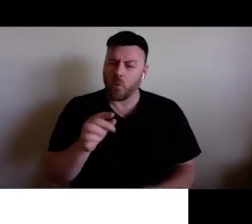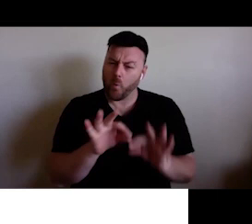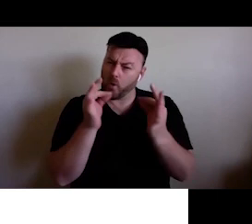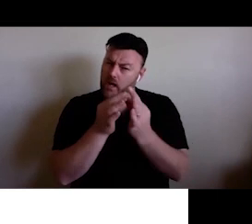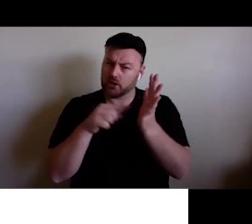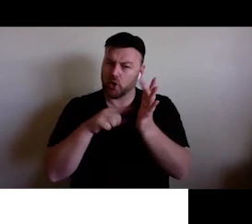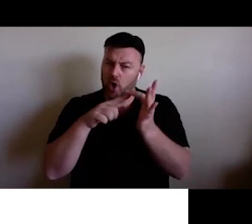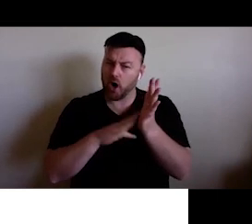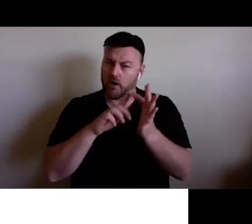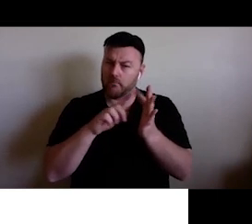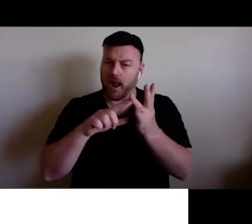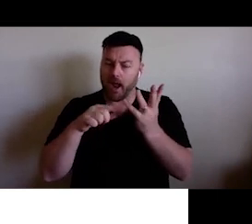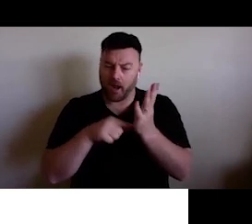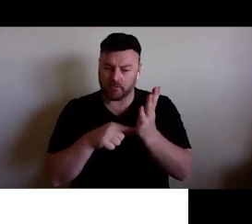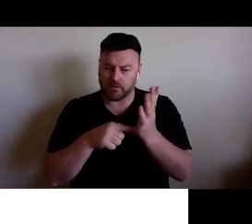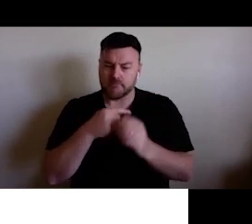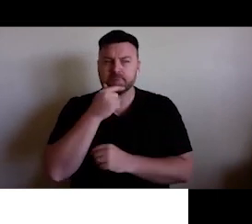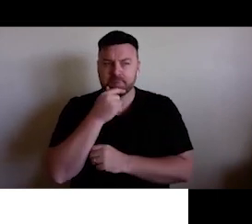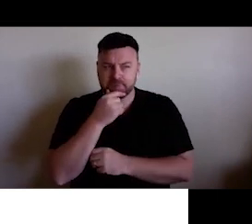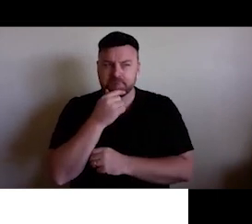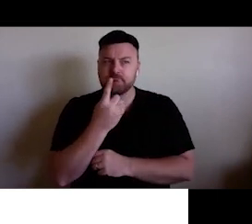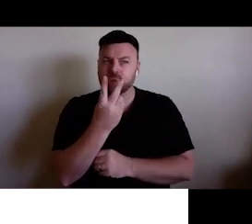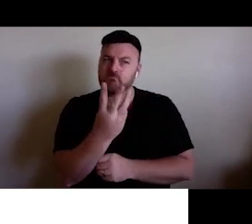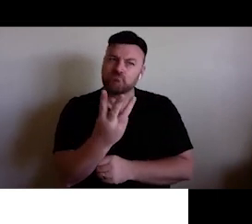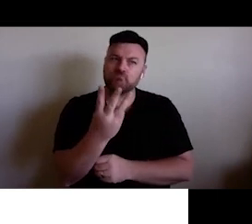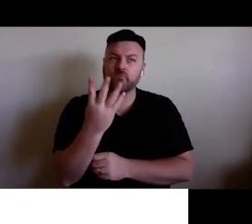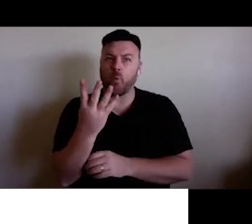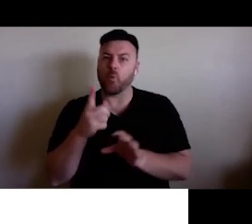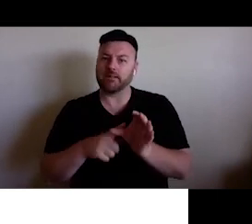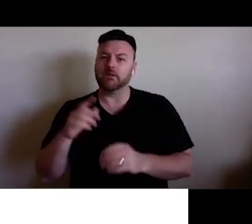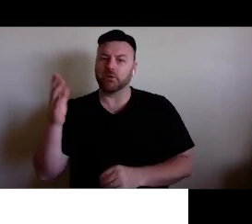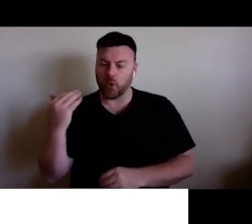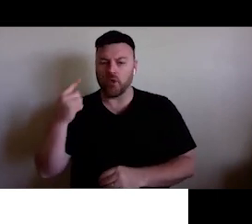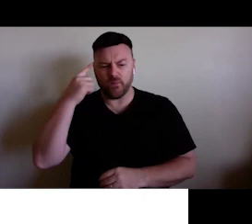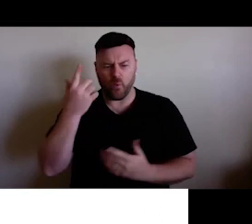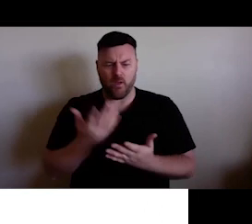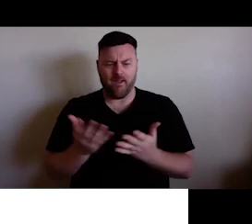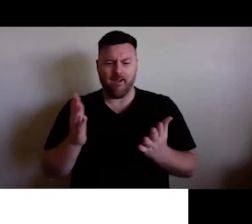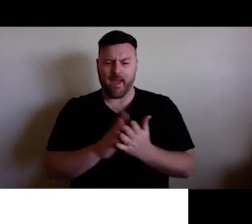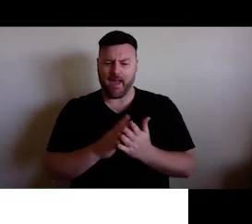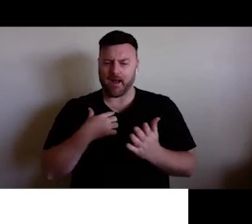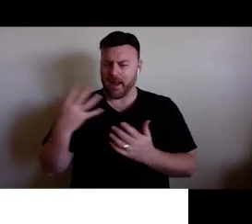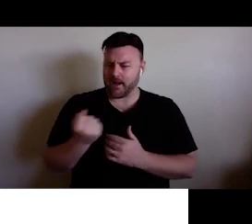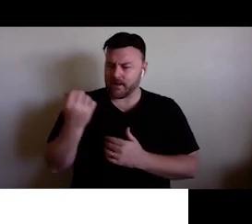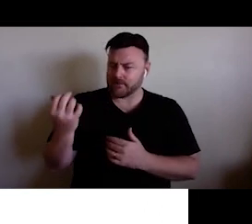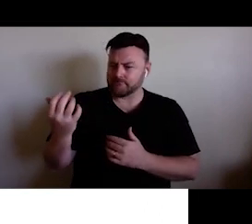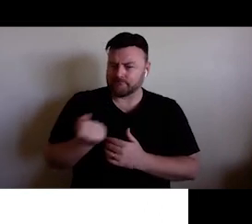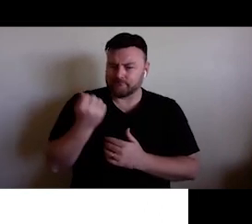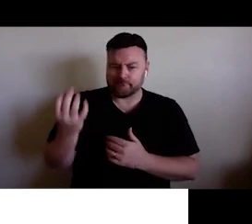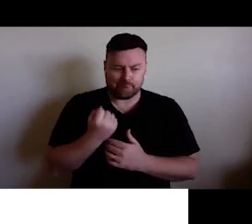connection between kind of online and offline. And their team in Portugal applied for a tender and they developed the Time Out Market.